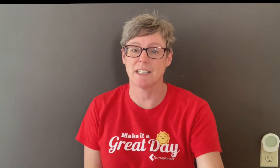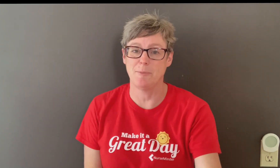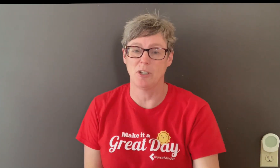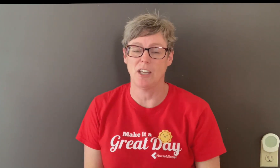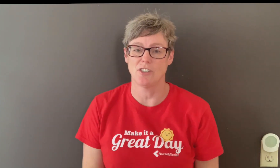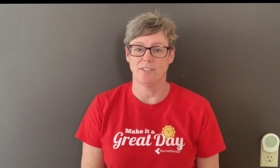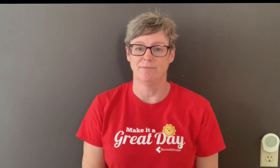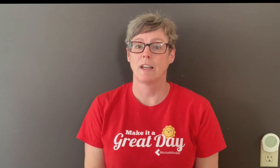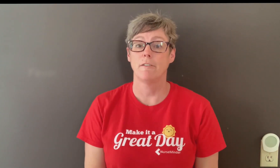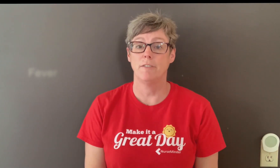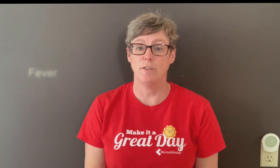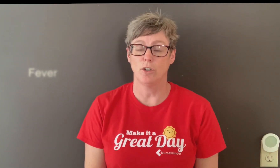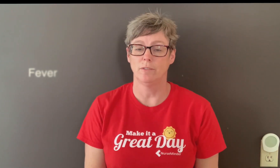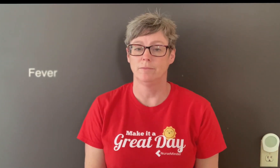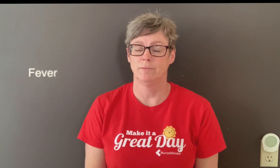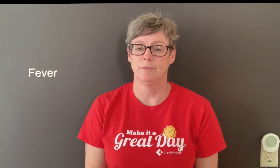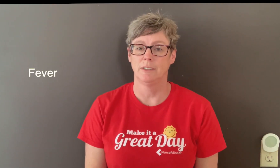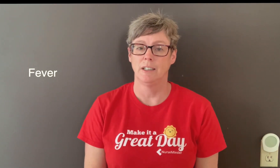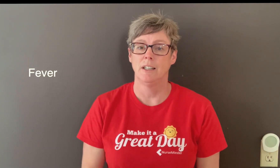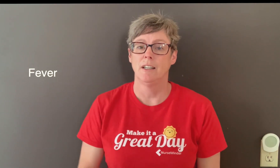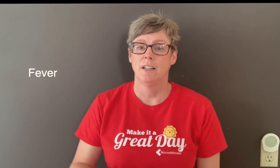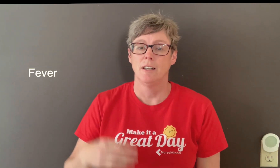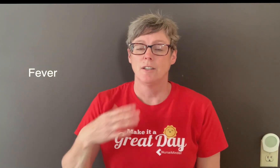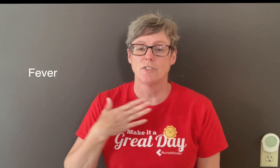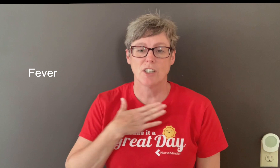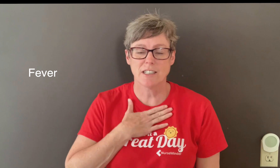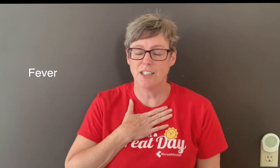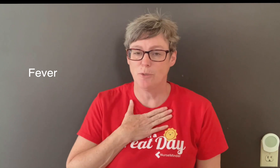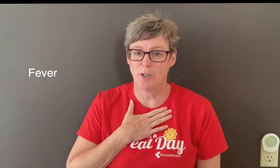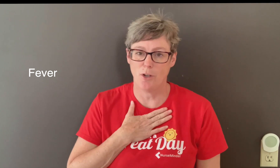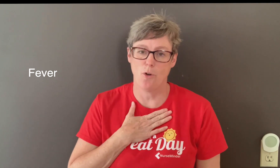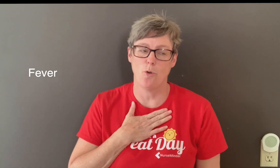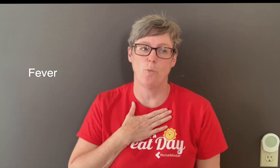communication. Fever. Just like you would at home when